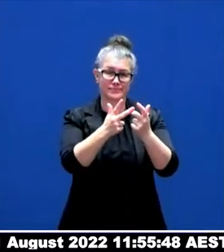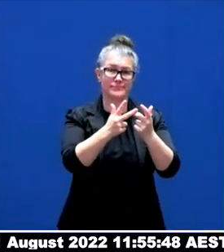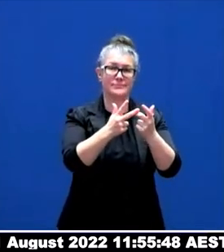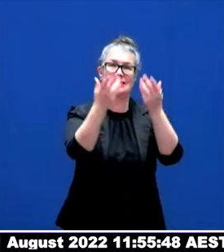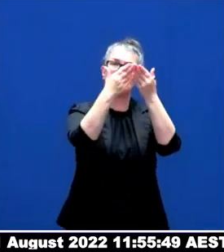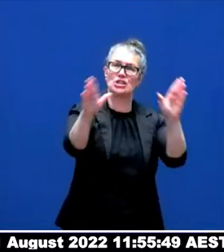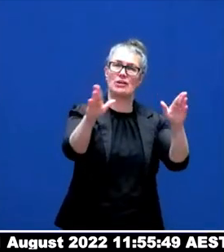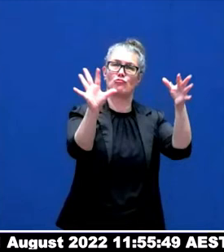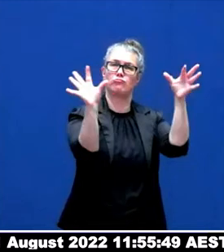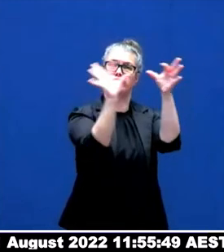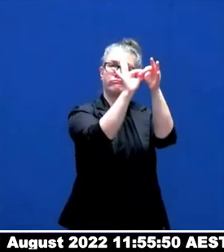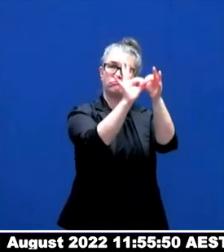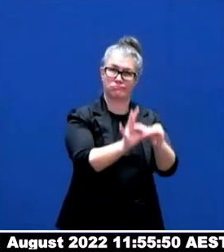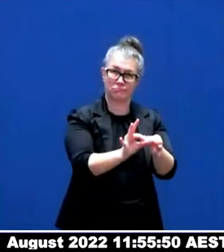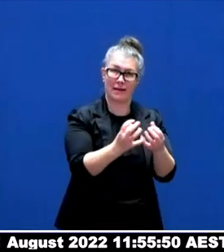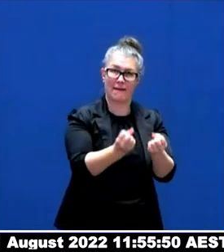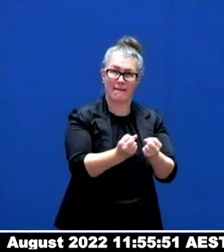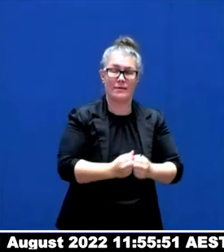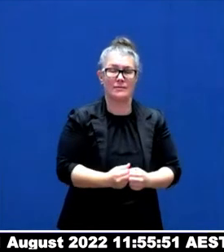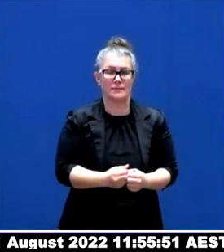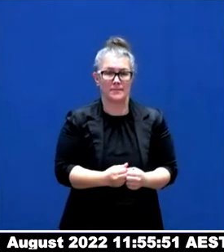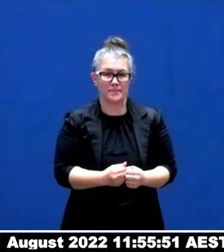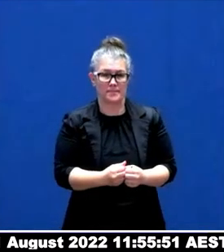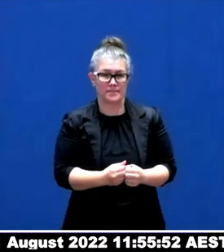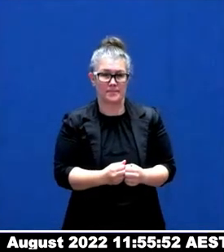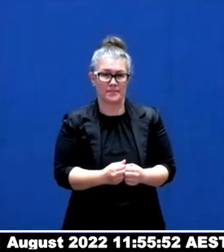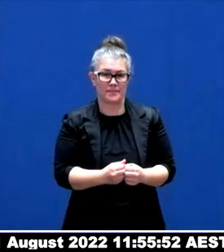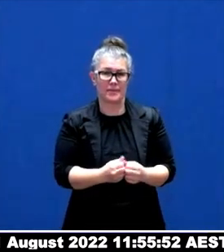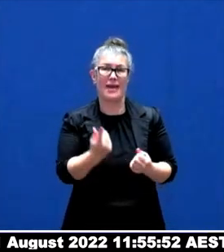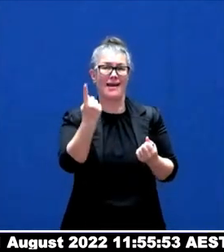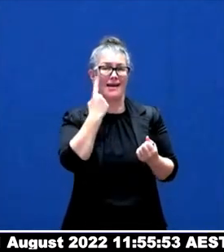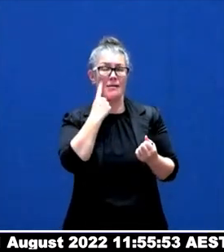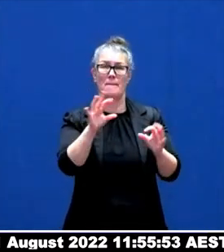And in terms of looking at the particular sets of rights, does the New South